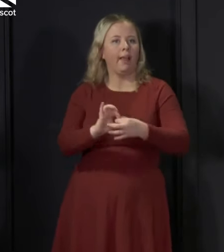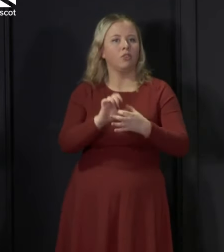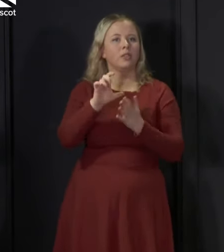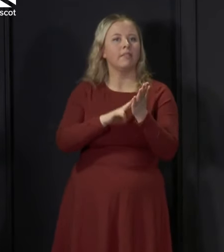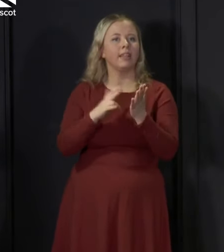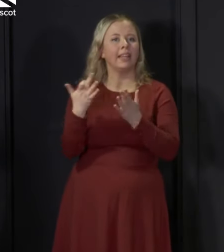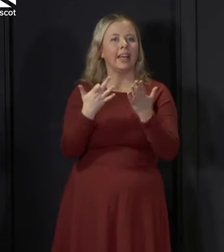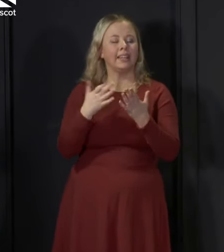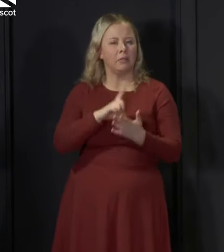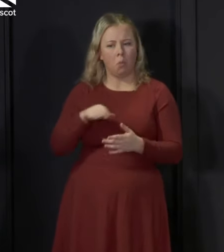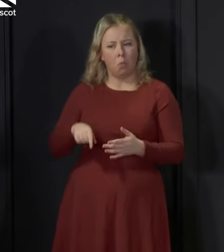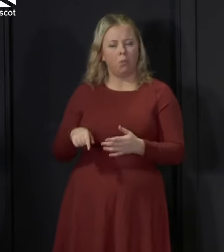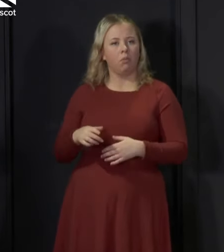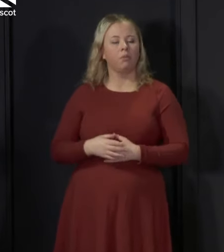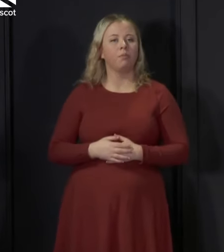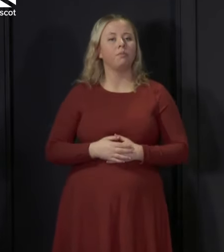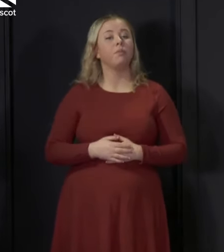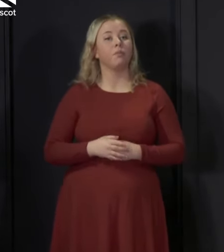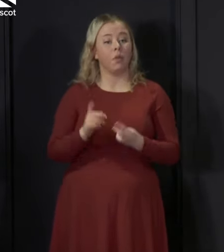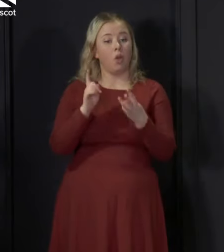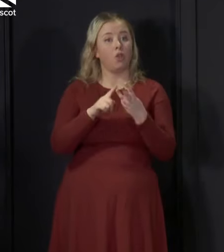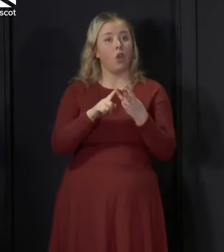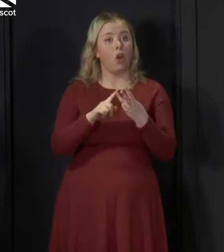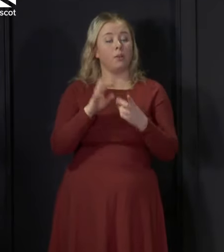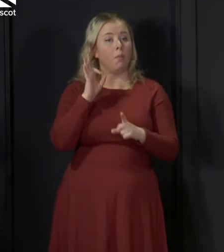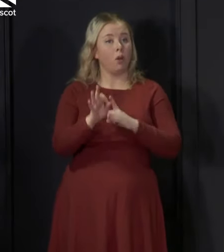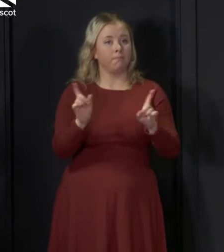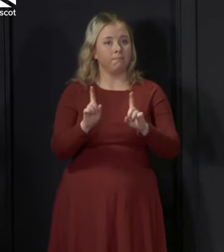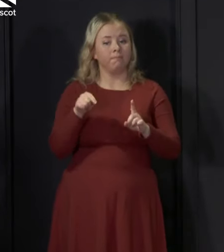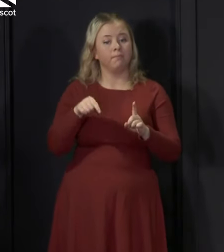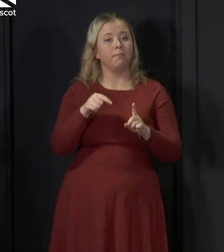Thirdly, in terms of the points I want to cover, these figures again demonstrate that